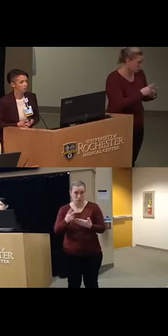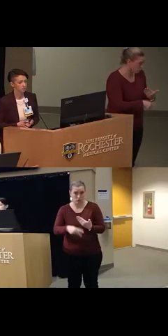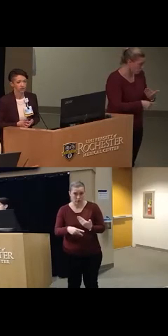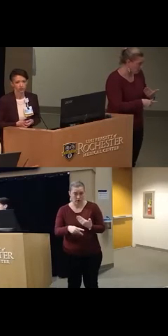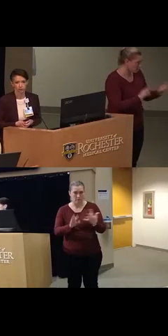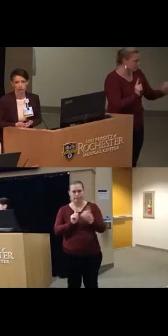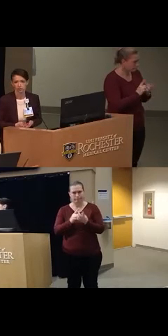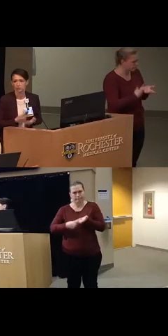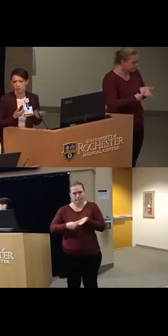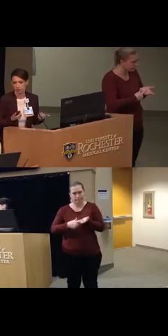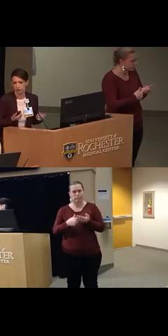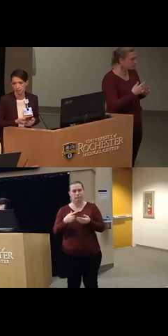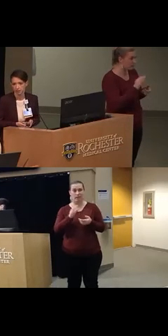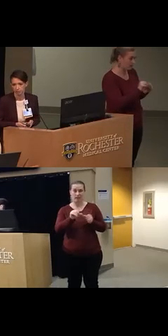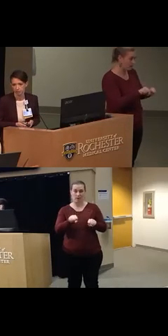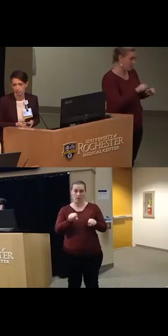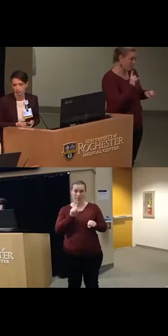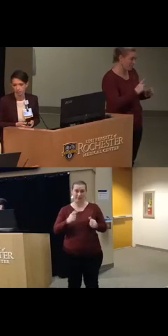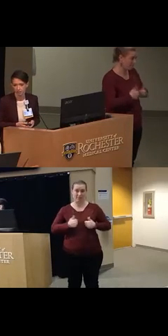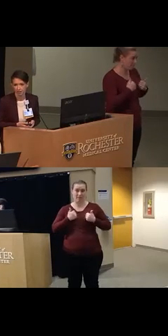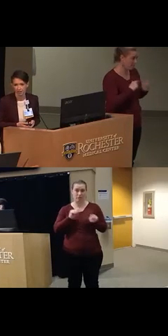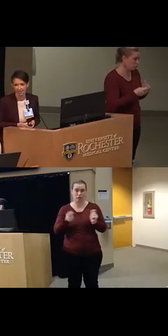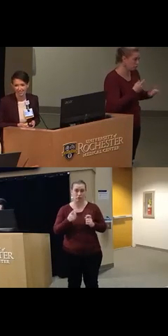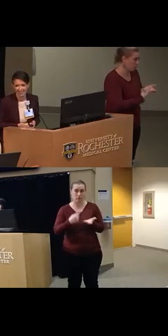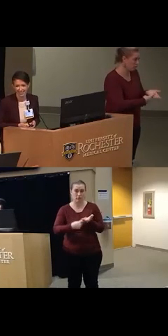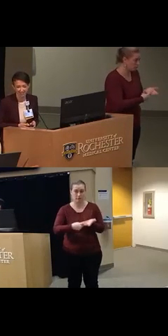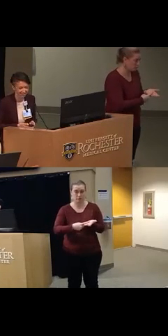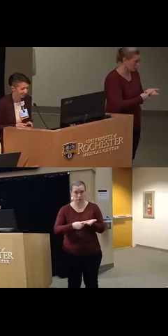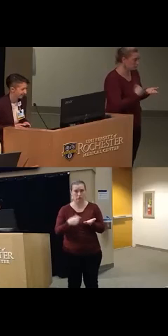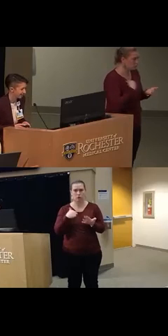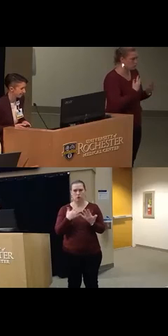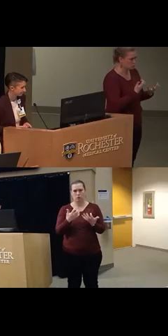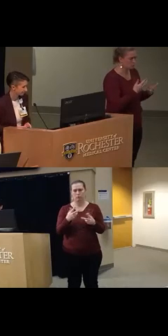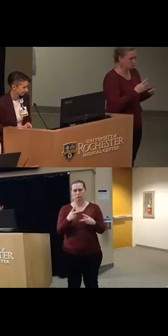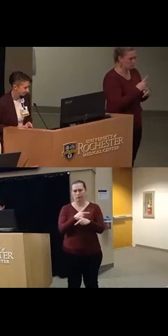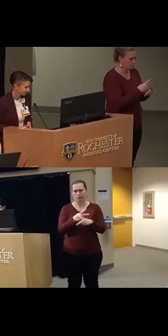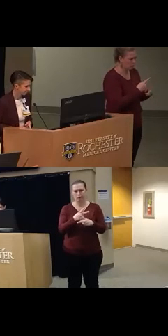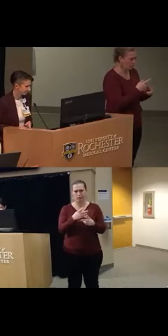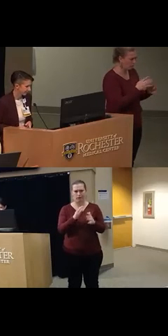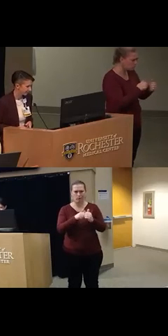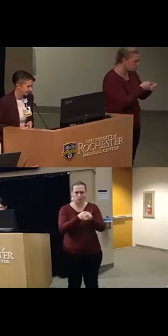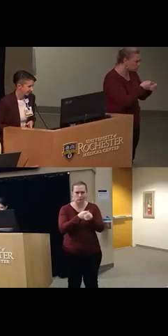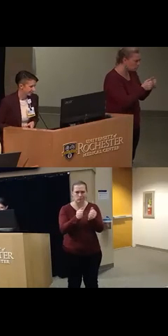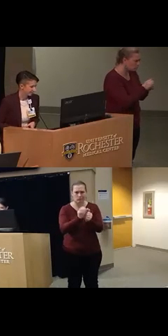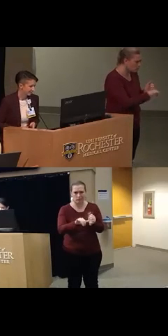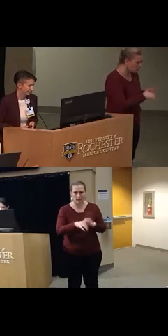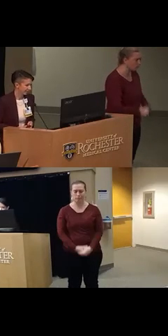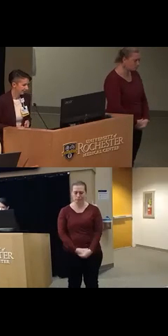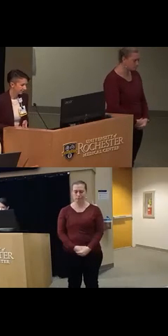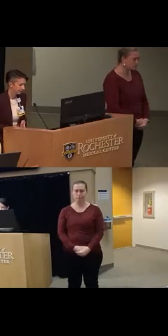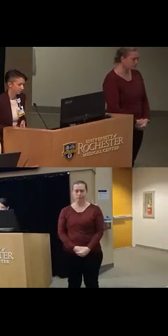want to be able to provide immediate support we've figured out a way um to do that okay and lastly is